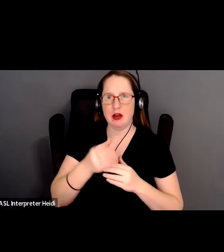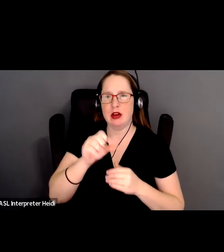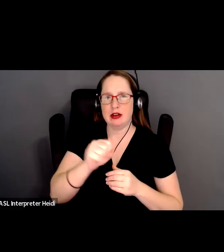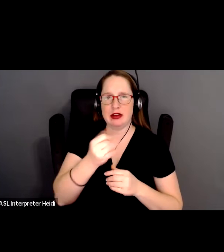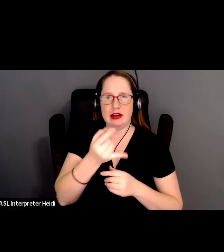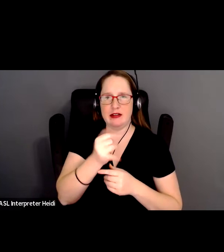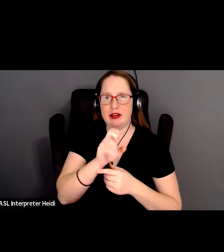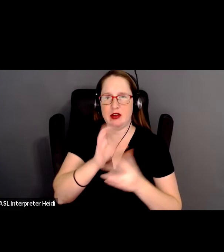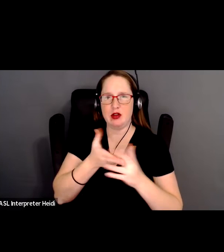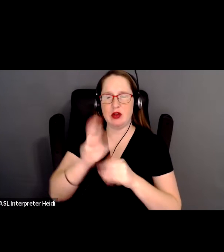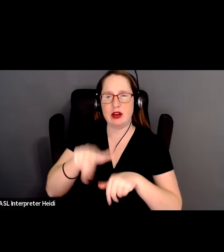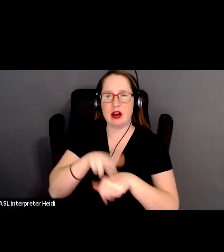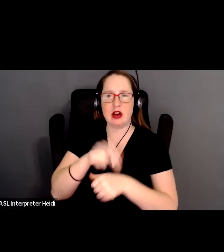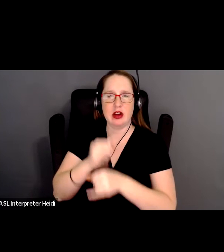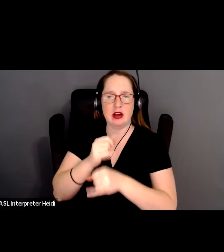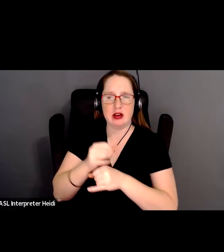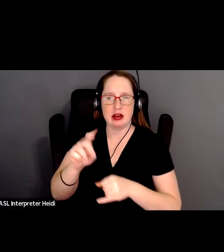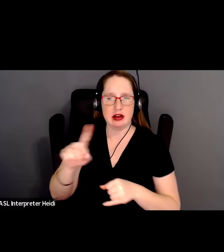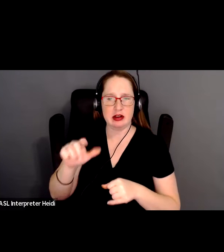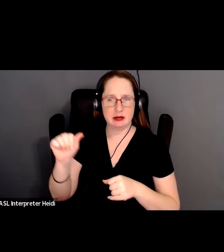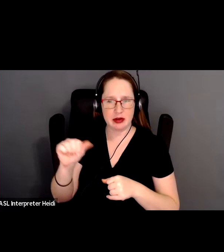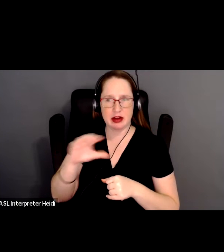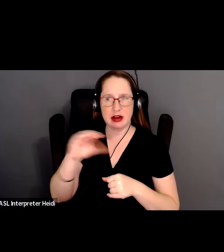as through the national institutes on disability and independent living.